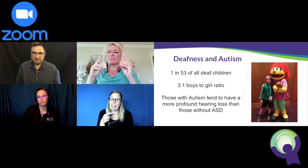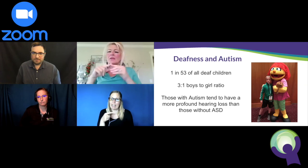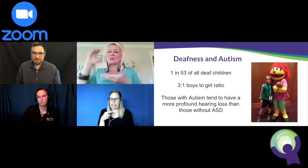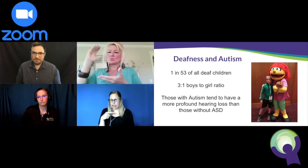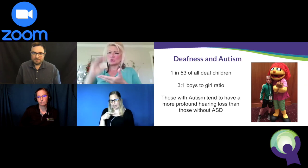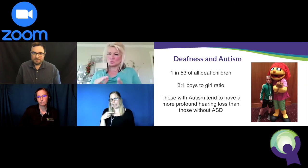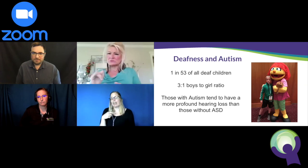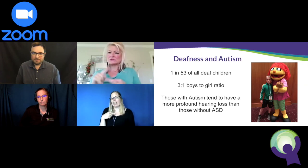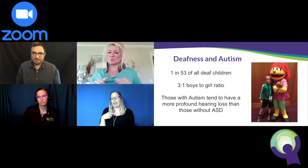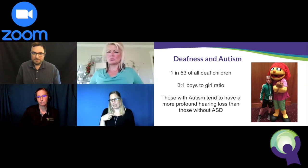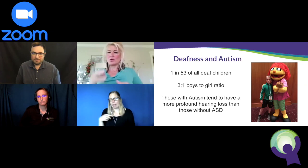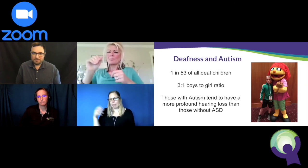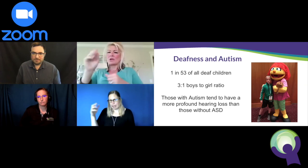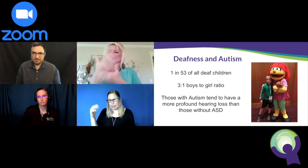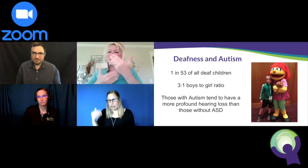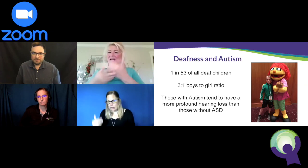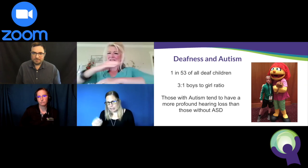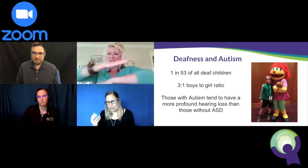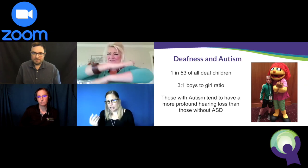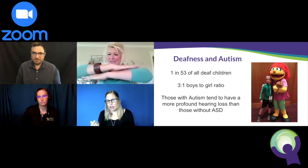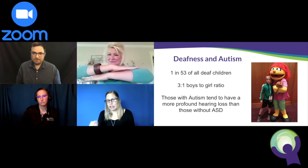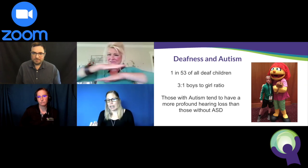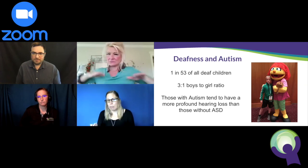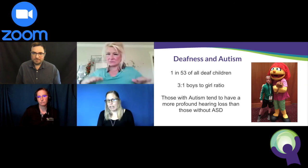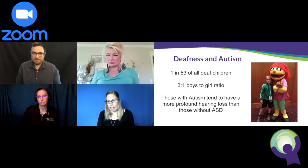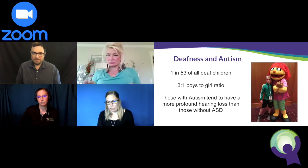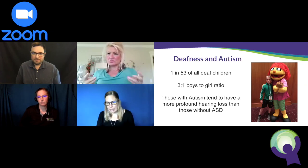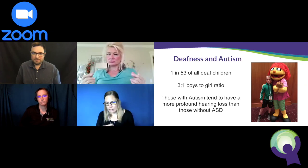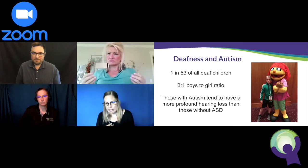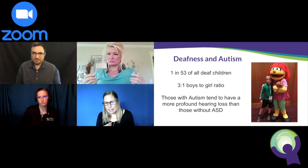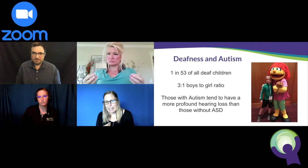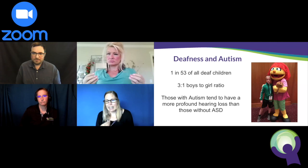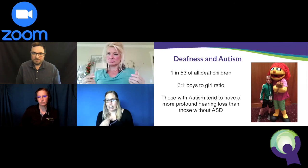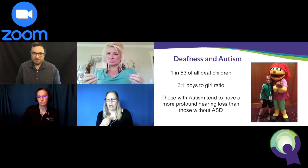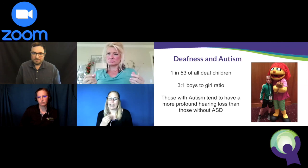they eventually reduced it to just kind of moving their fingers.